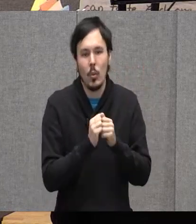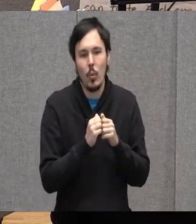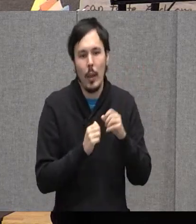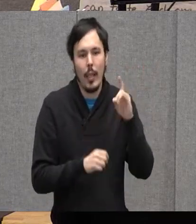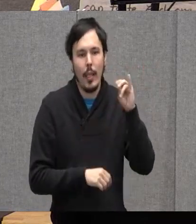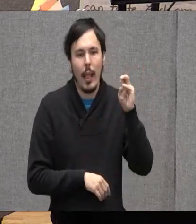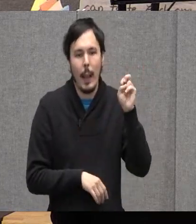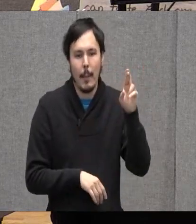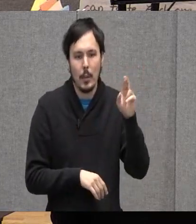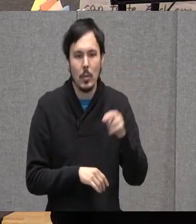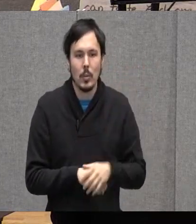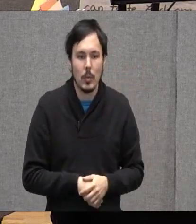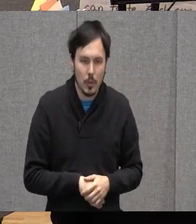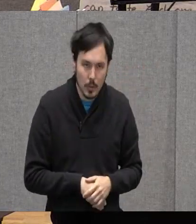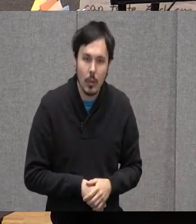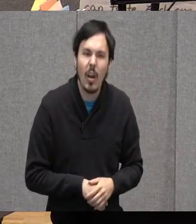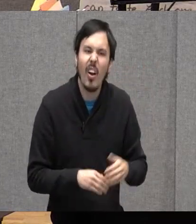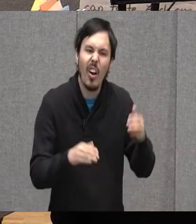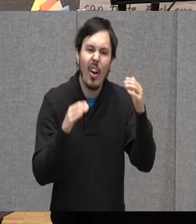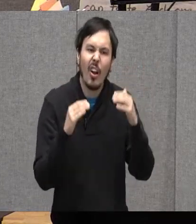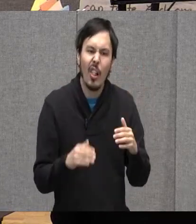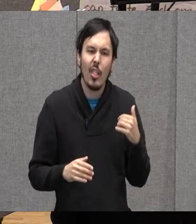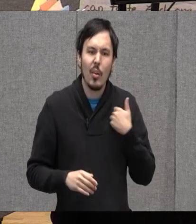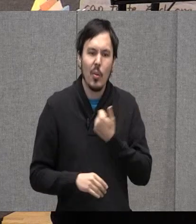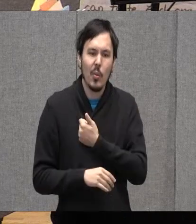And then, what else do we need to know?